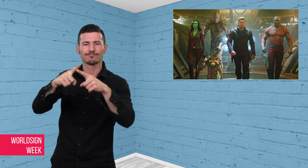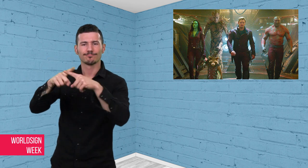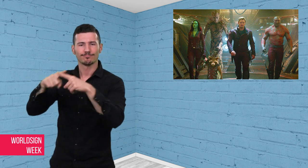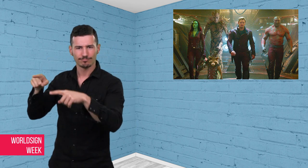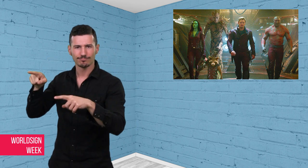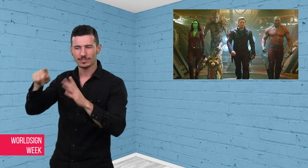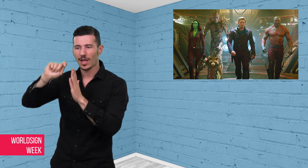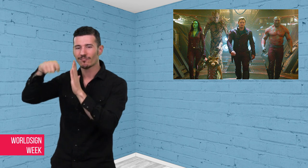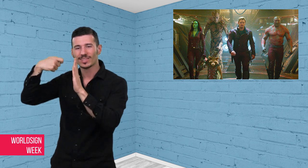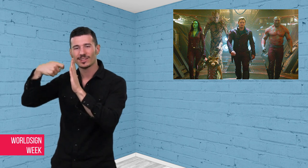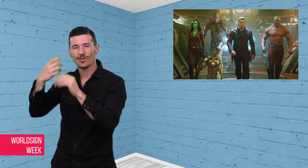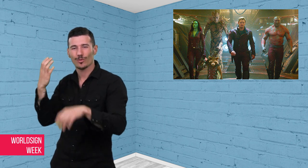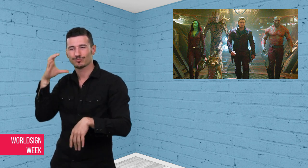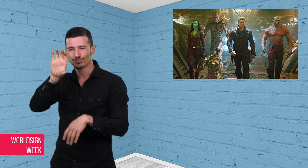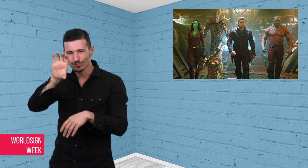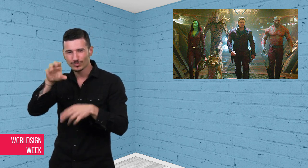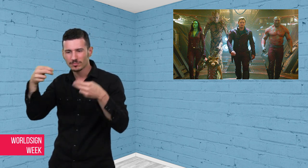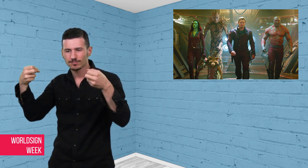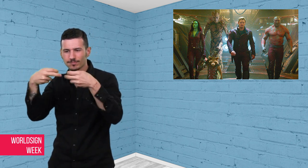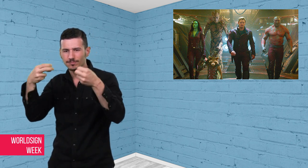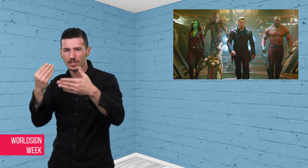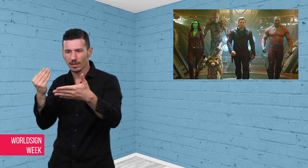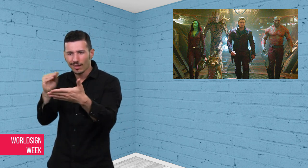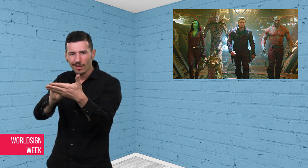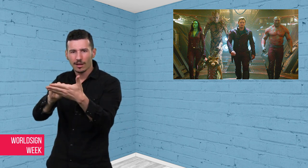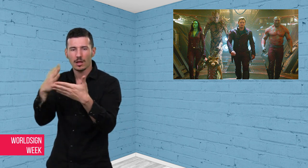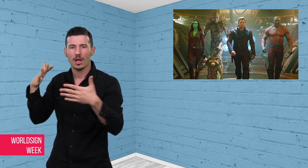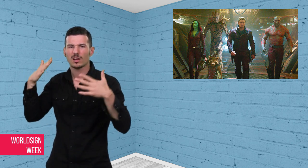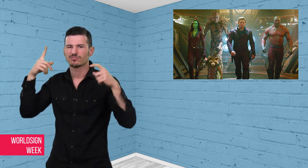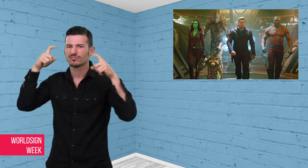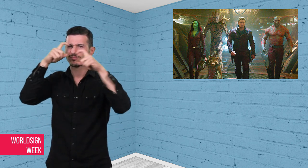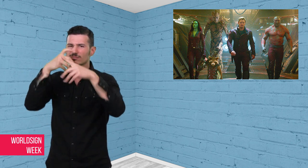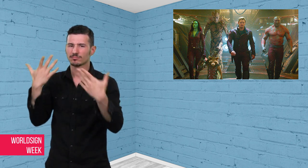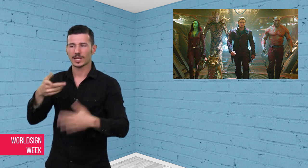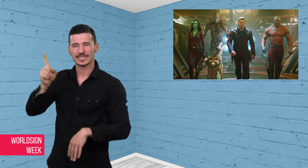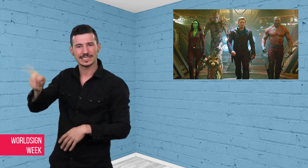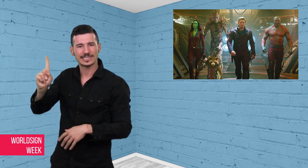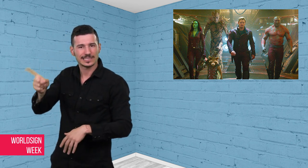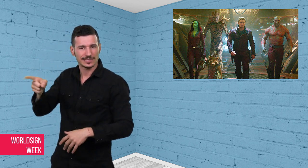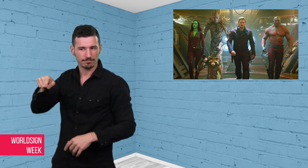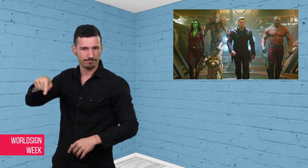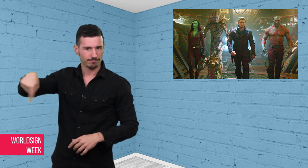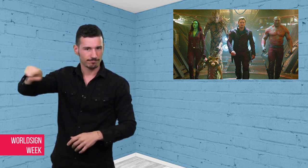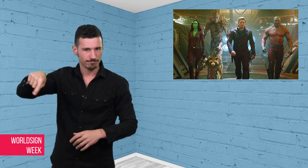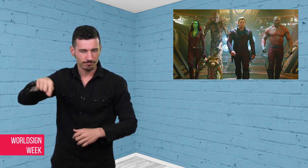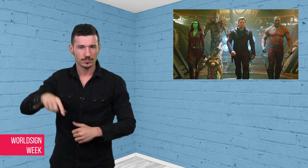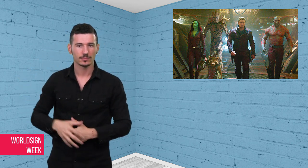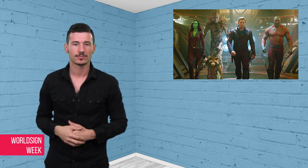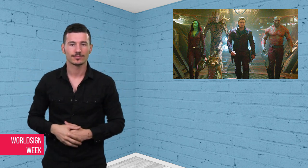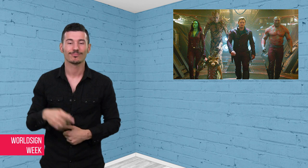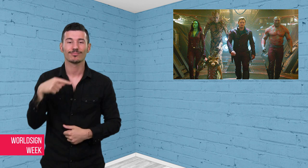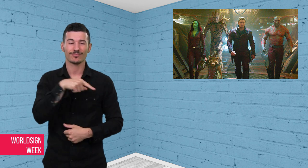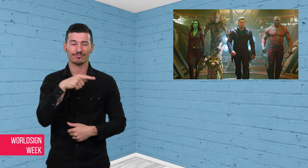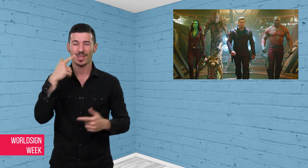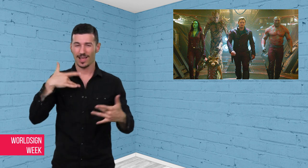easy to add captioning to videos. He explained that hearing people often